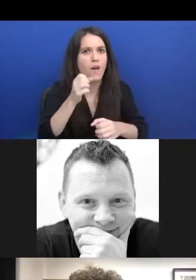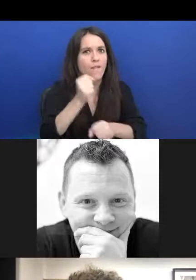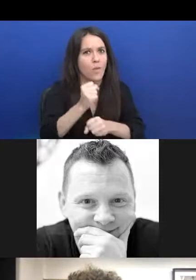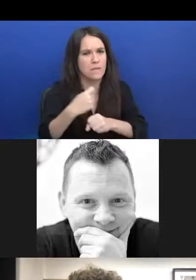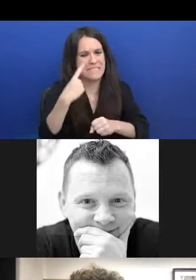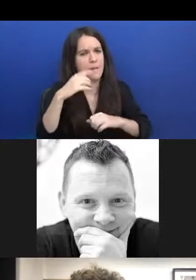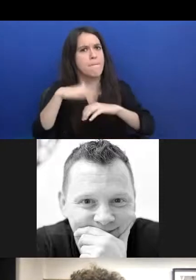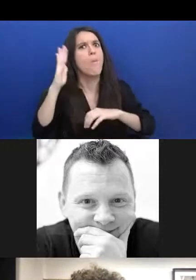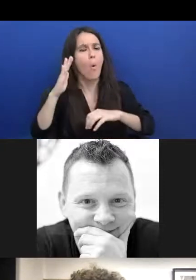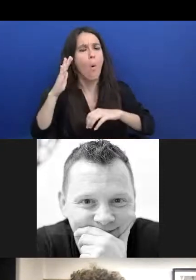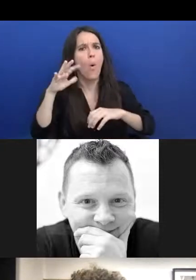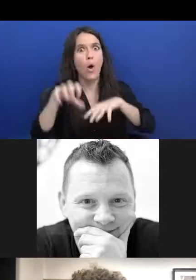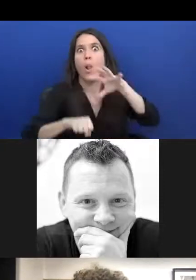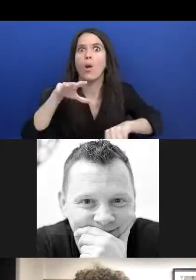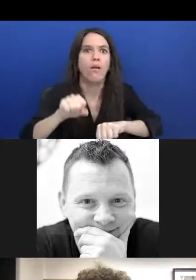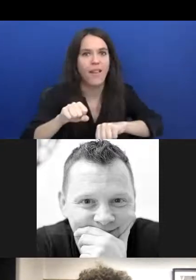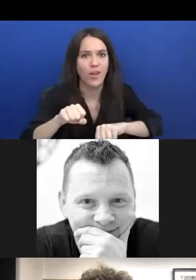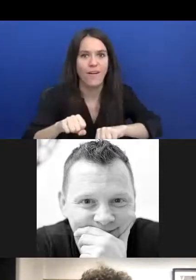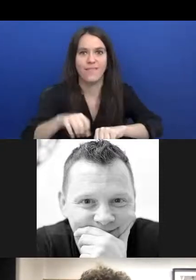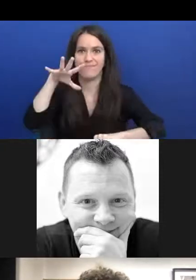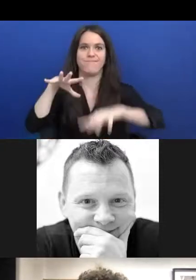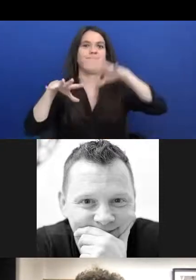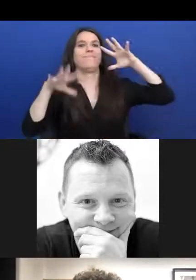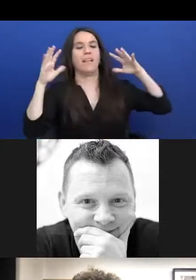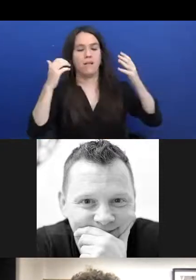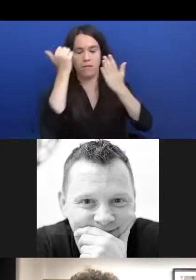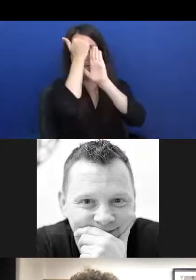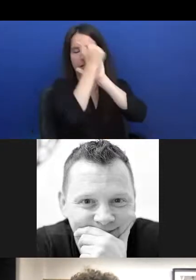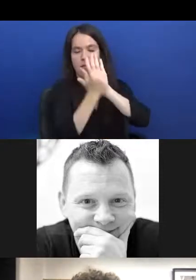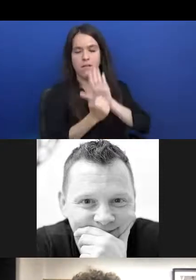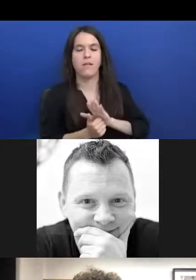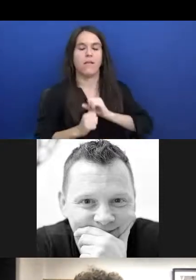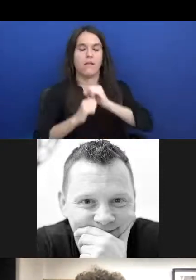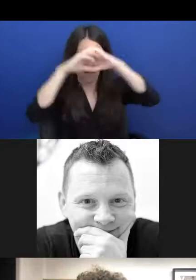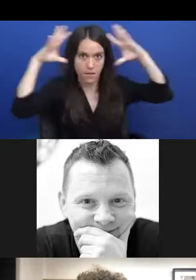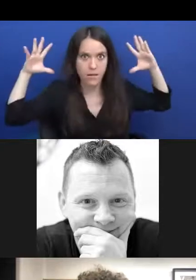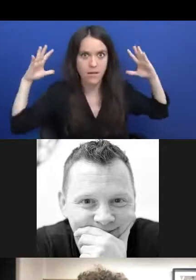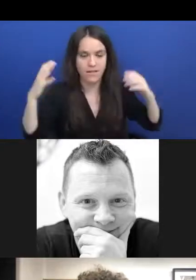methods we've developed in linguistics and also links to history, sociology and indigenous studies